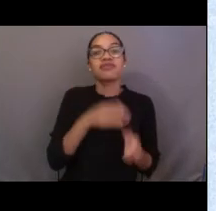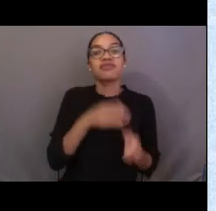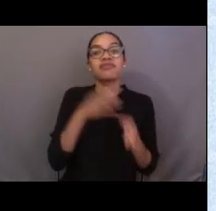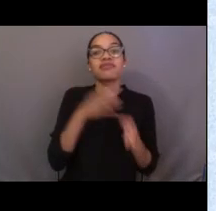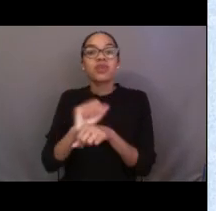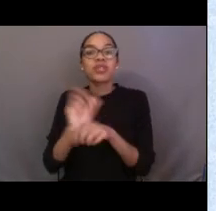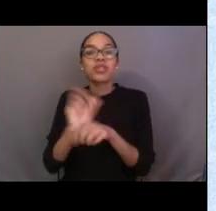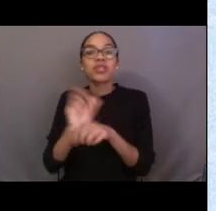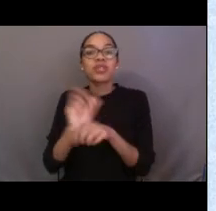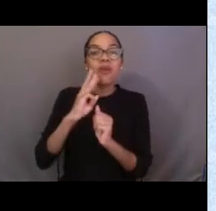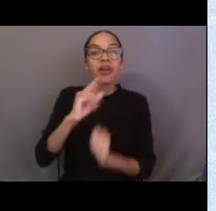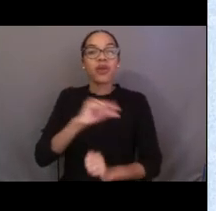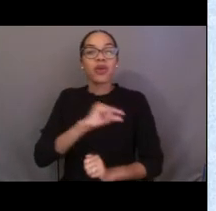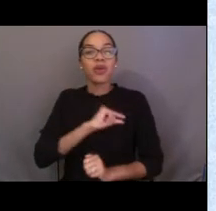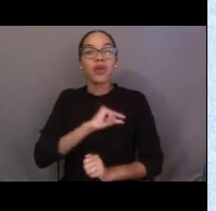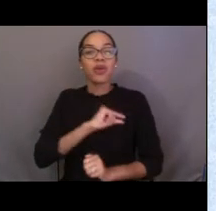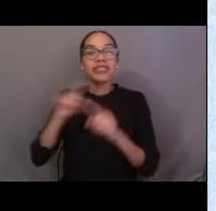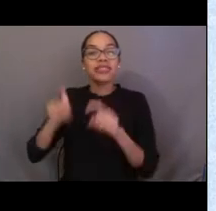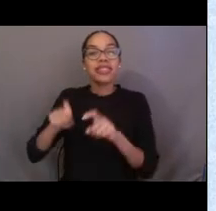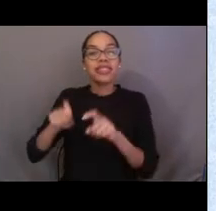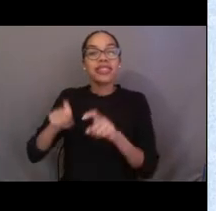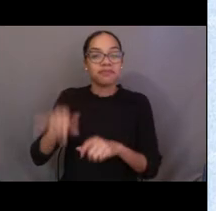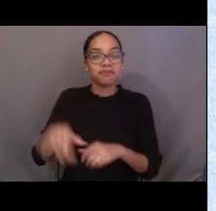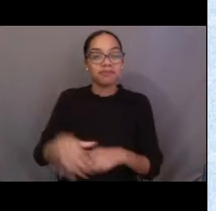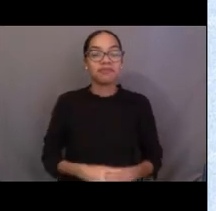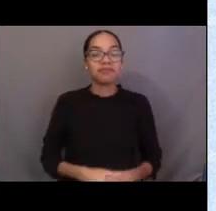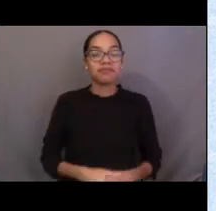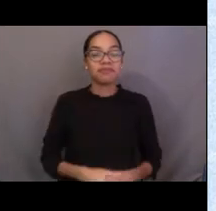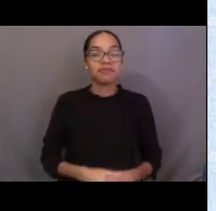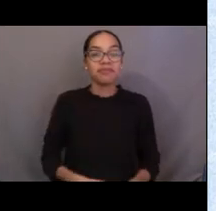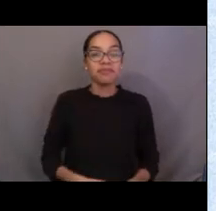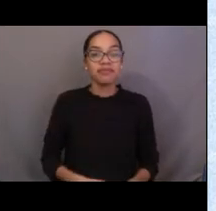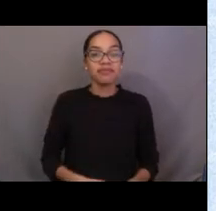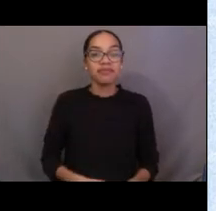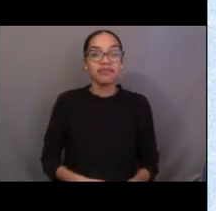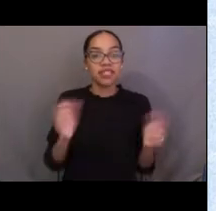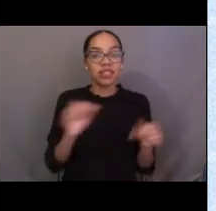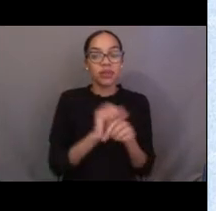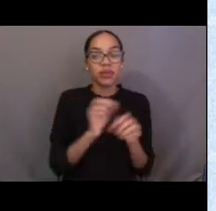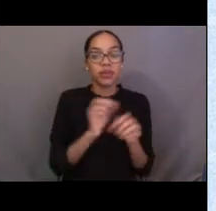Here on the cape, I worked for two groups. I work with Grace at Woods Hole Sea Grant,